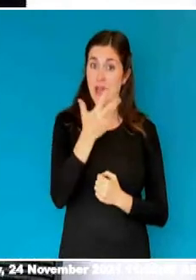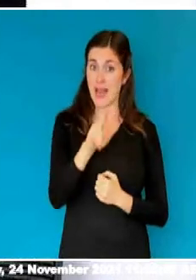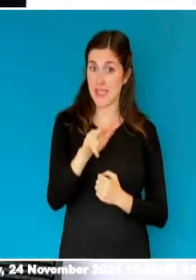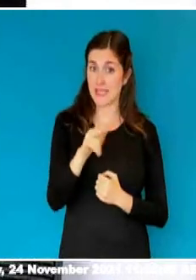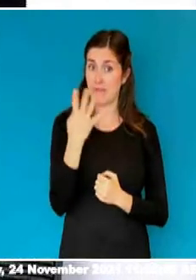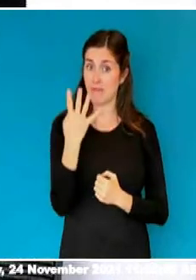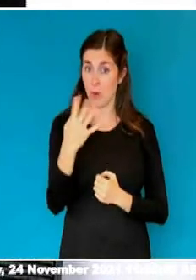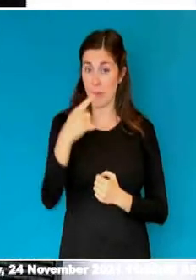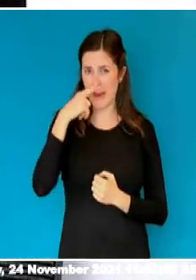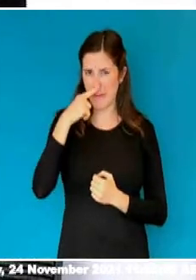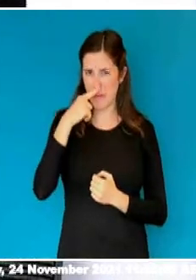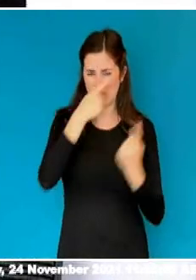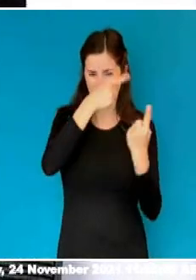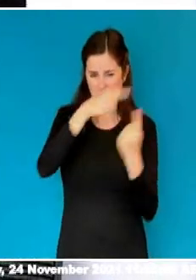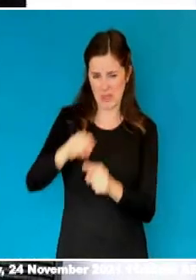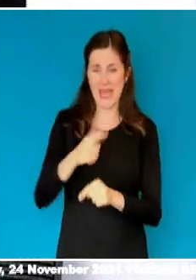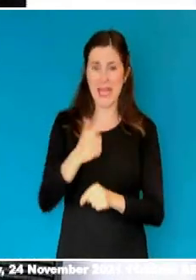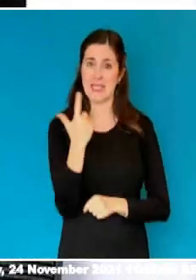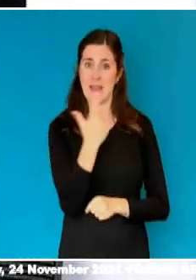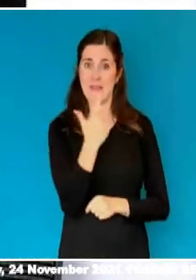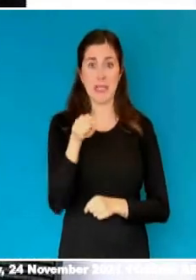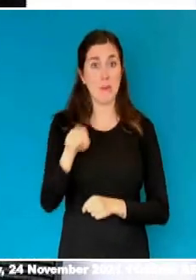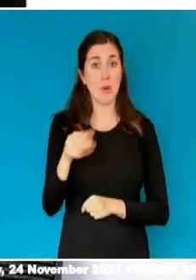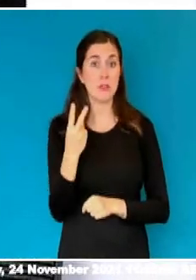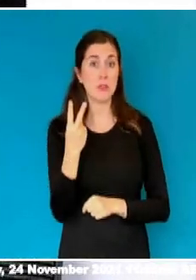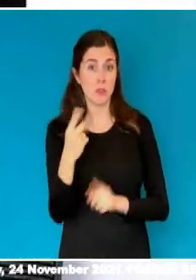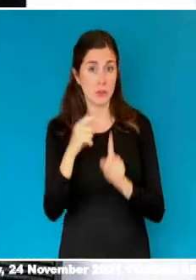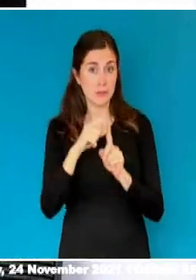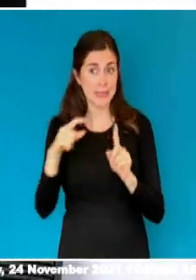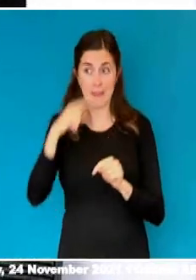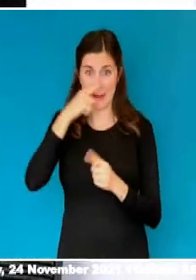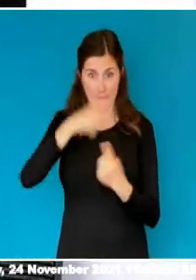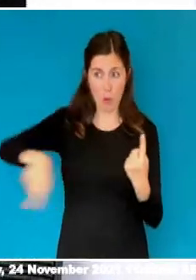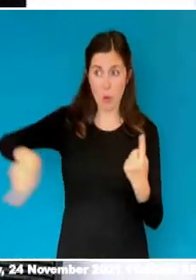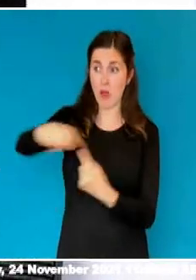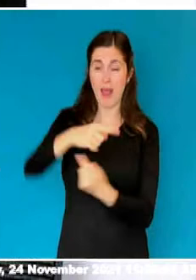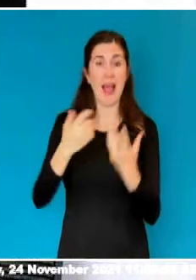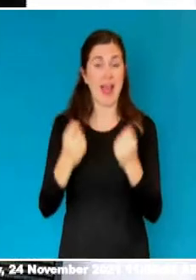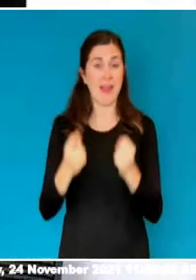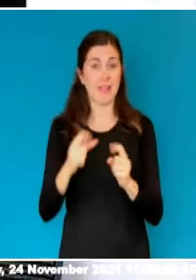or 17.2 per cent of employees identified as a person with disability?